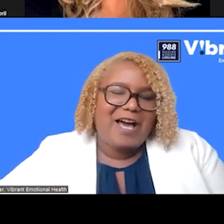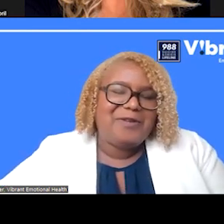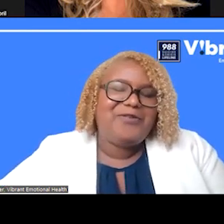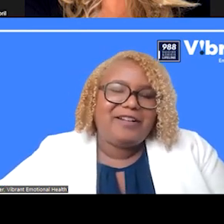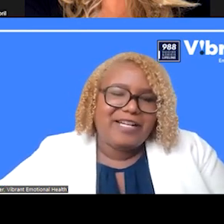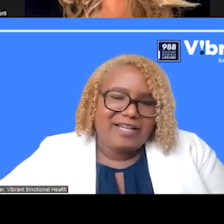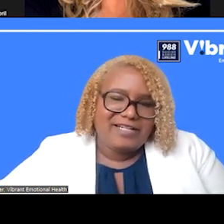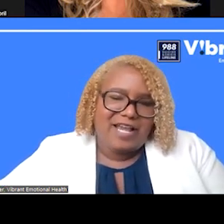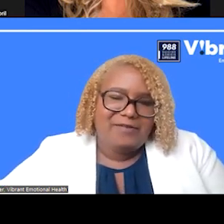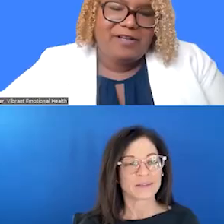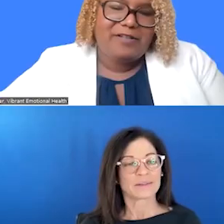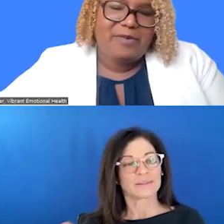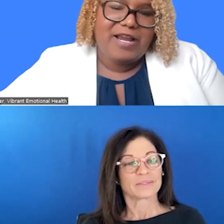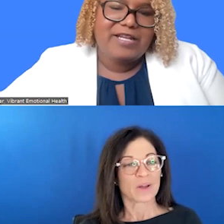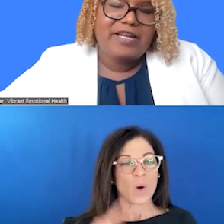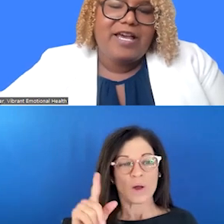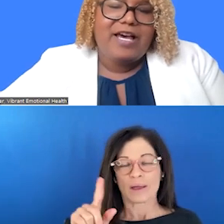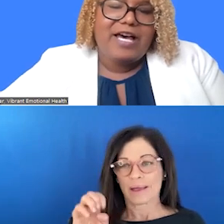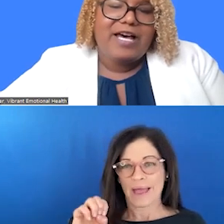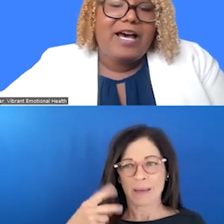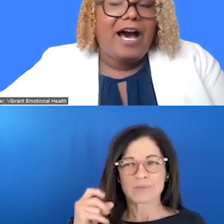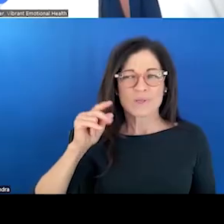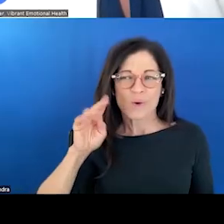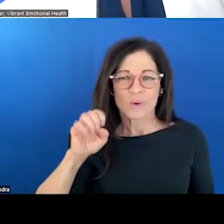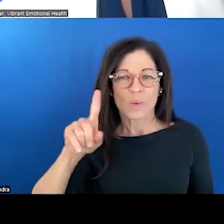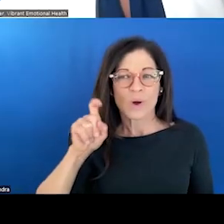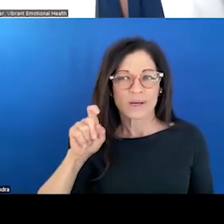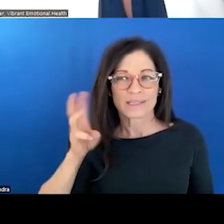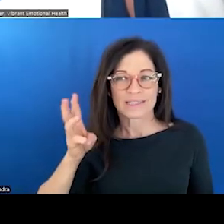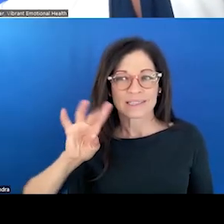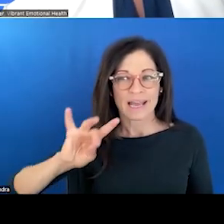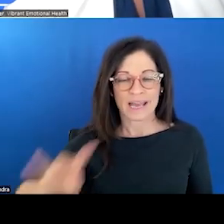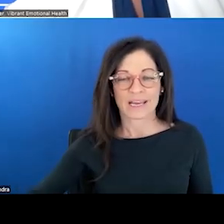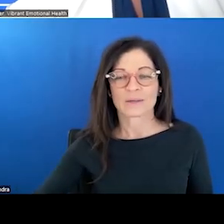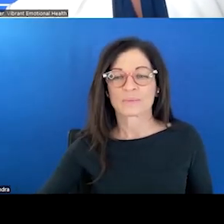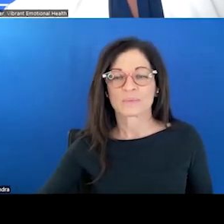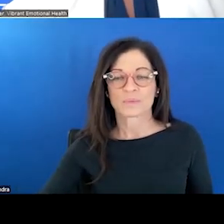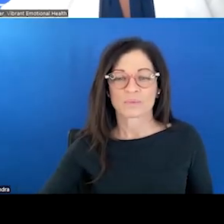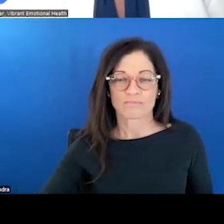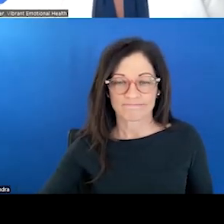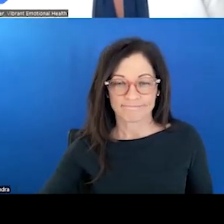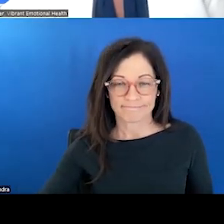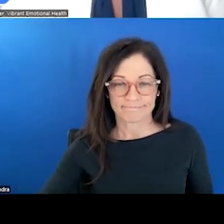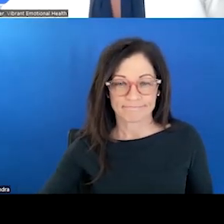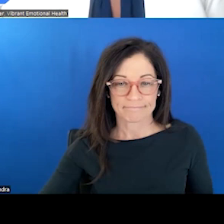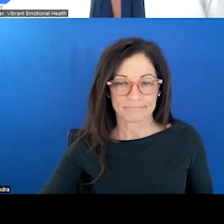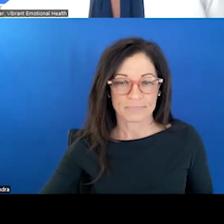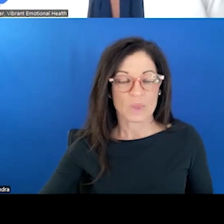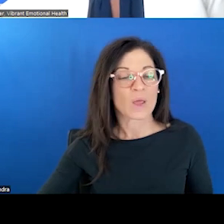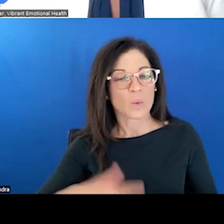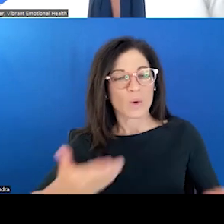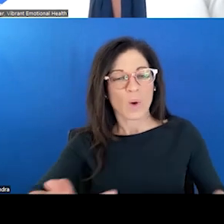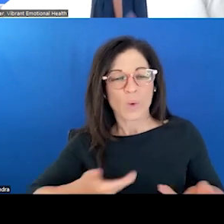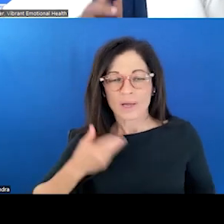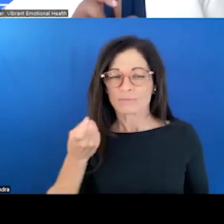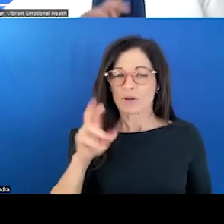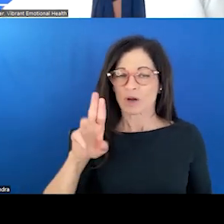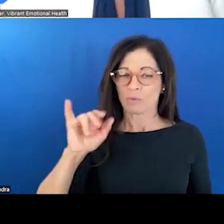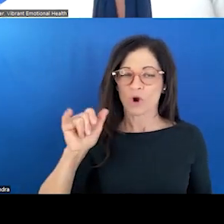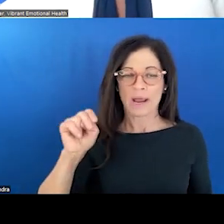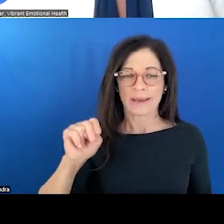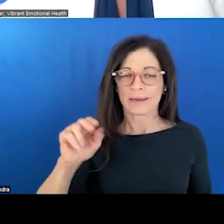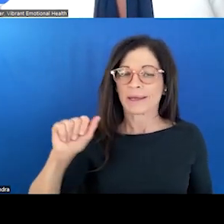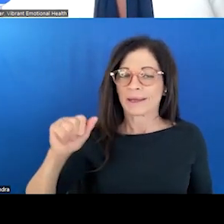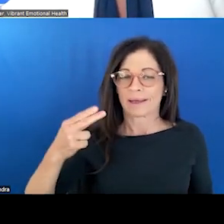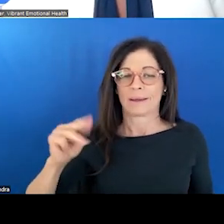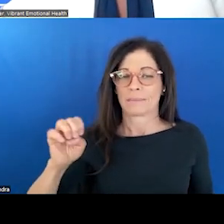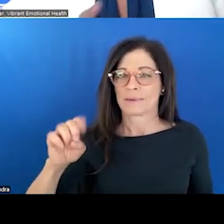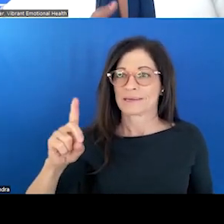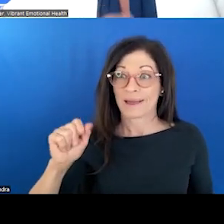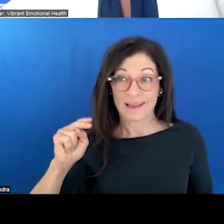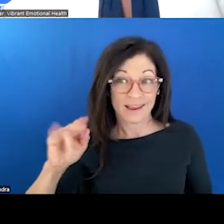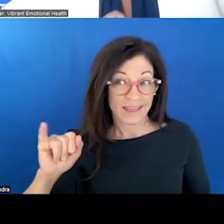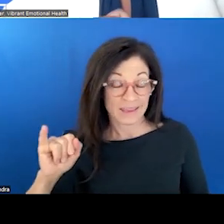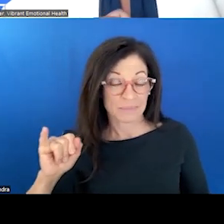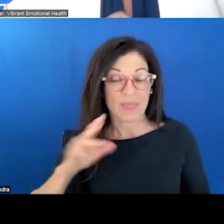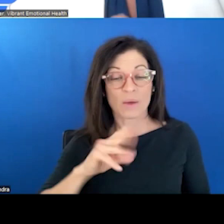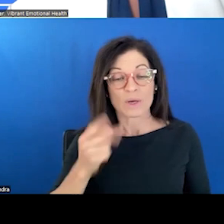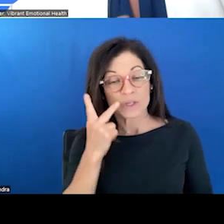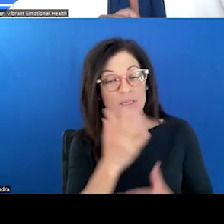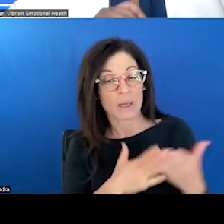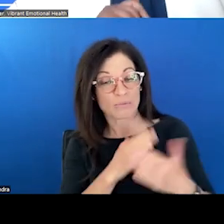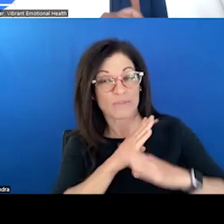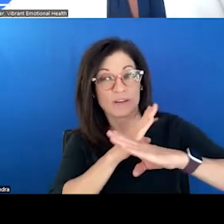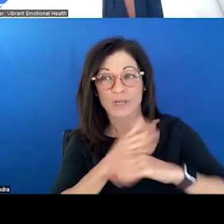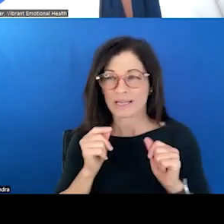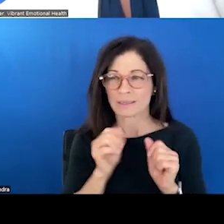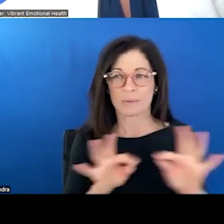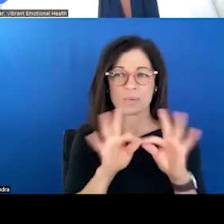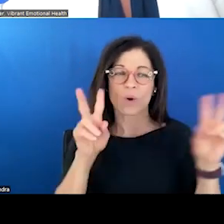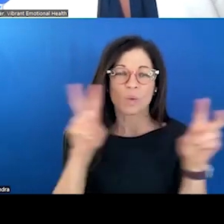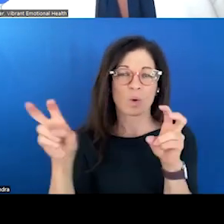WE EXCITED TO HAVE DOCTOR AHMEDANI TO TALK ABOUT USES AND OUTCOMES OF SUICIDE PREVENTION.